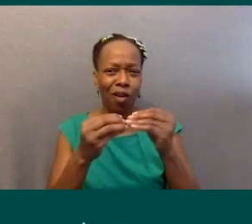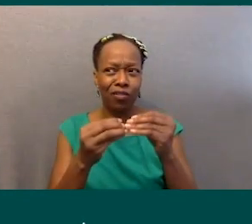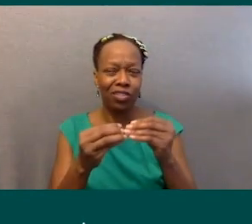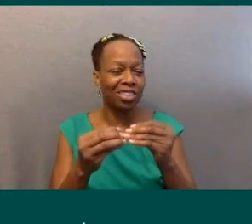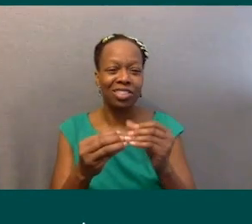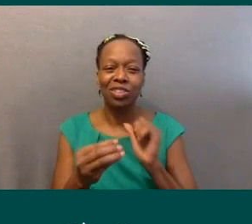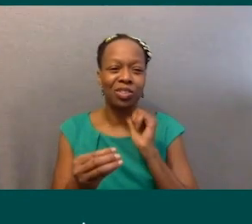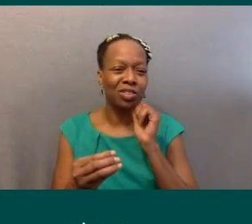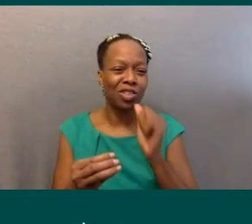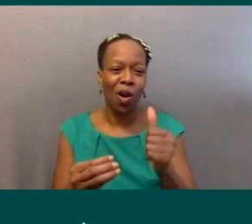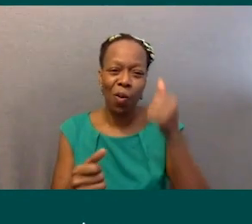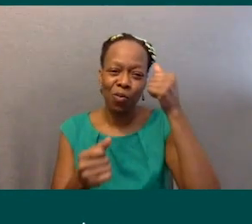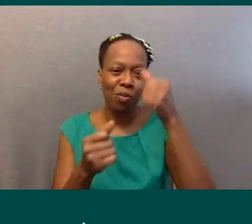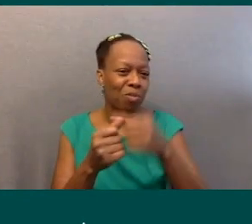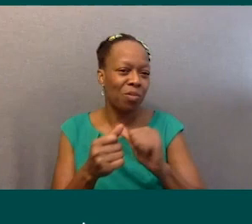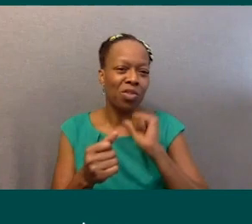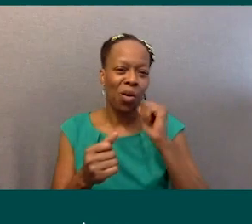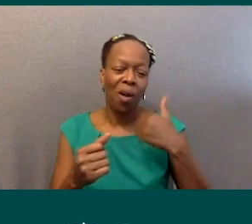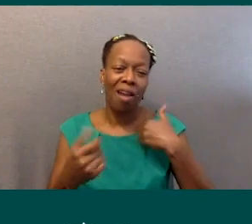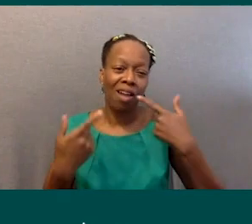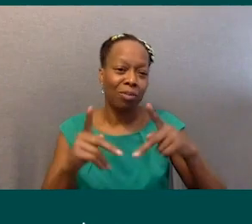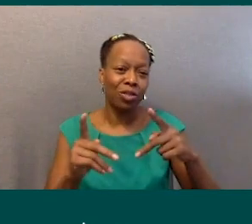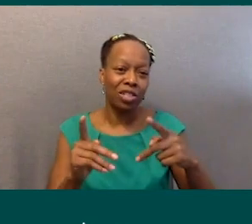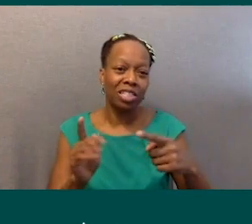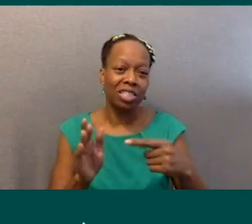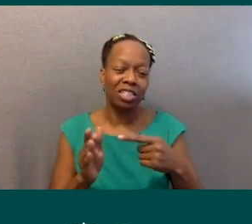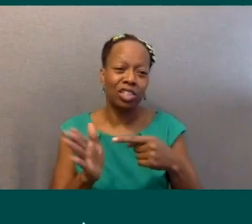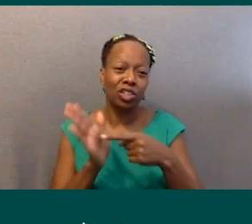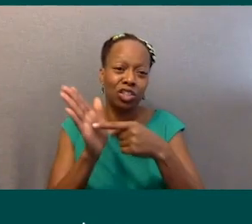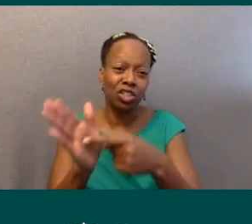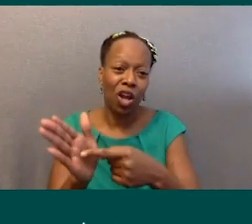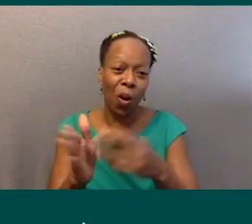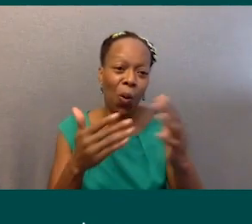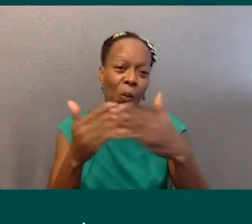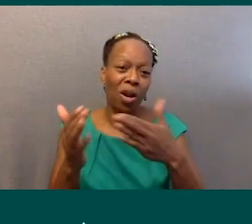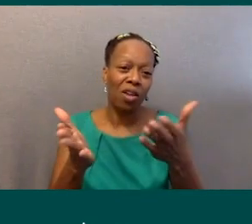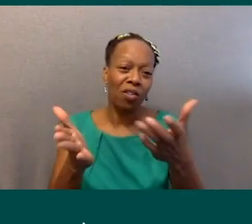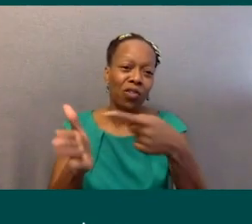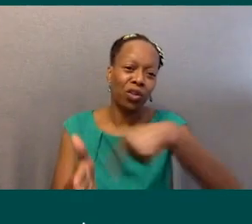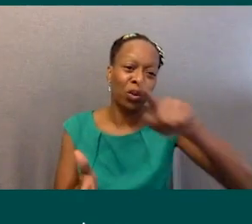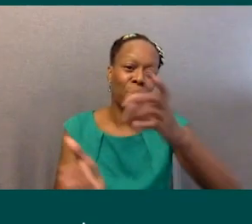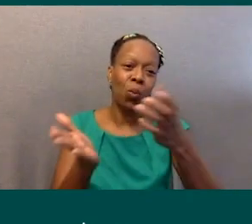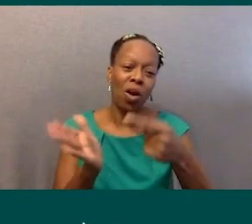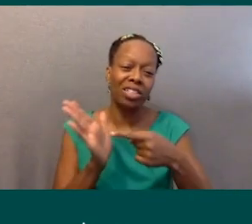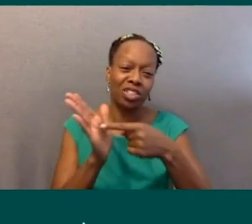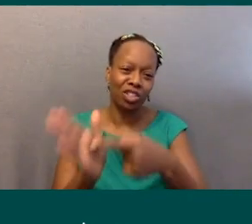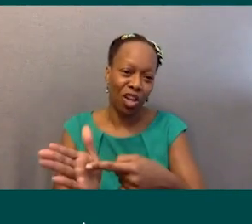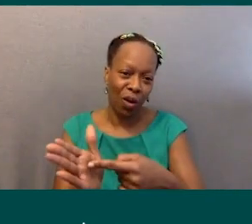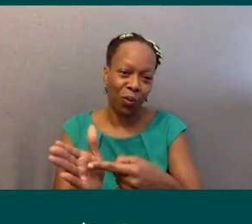you don't get that opportunity to see. But overall, I just wanna actually bring everybody back on